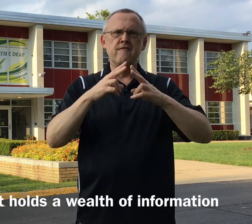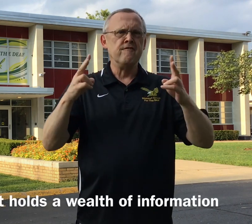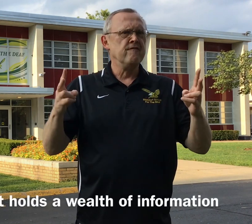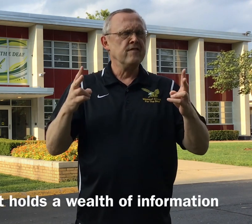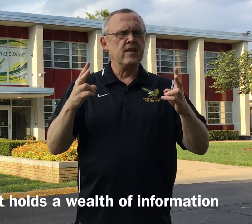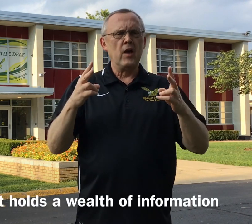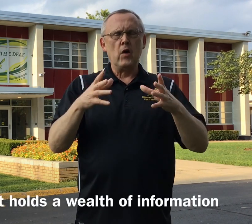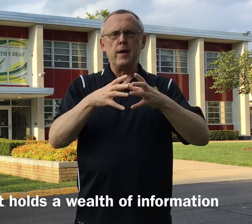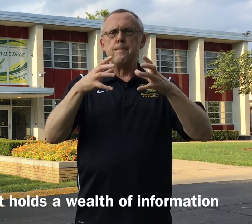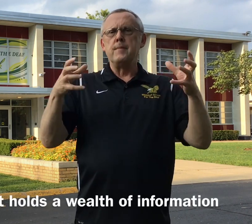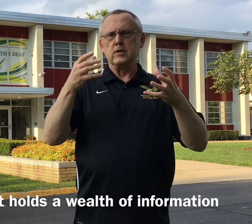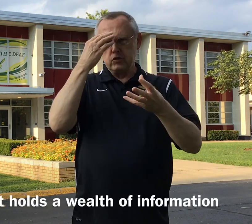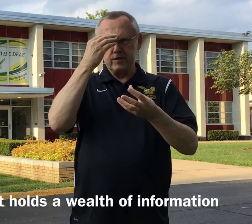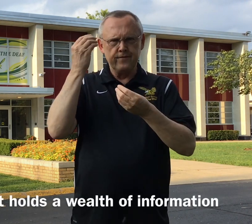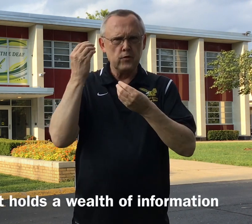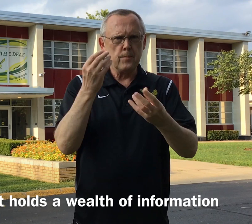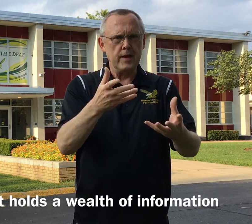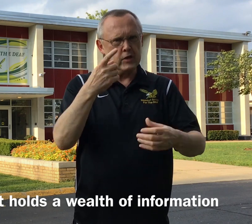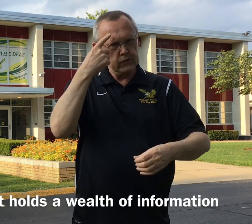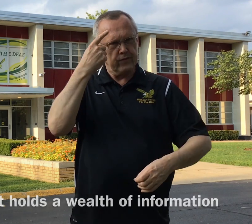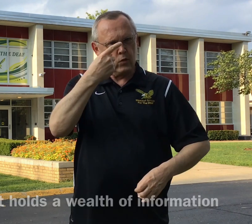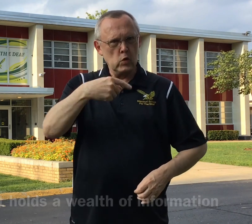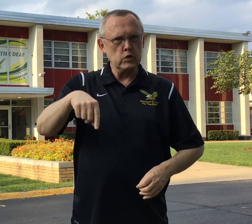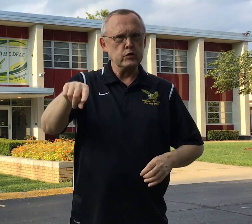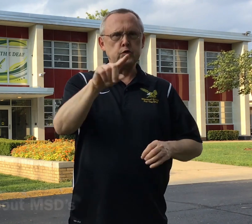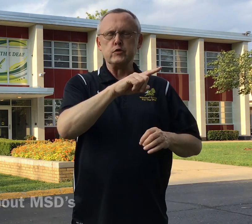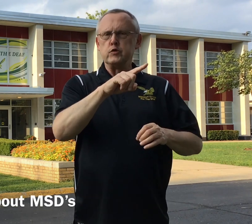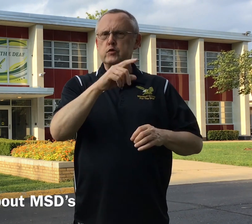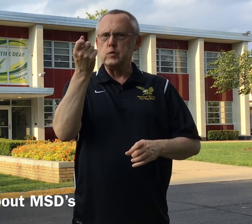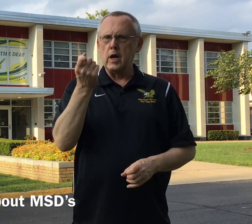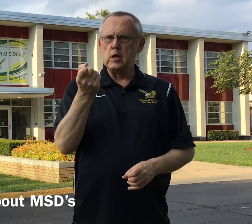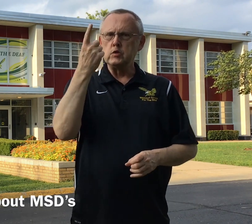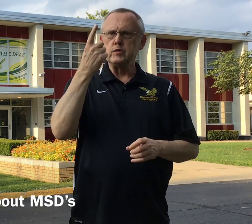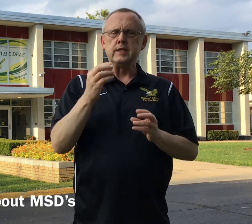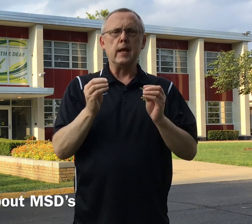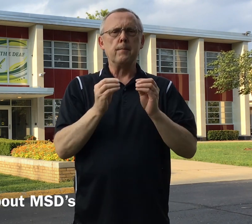holds a wealth of information to inform you about